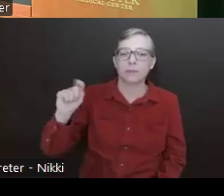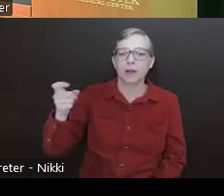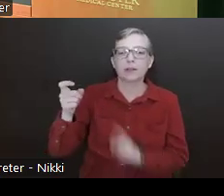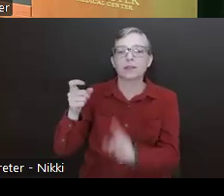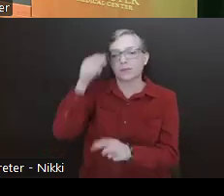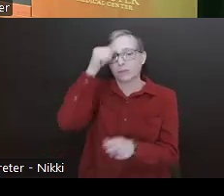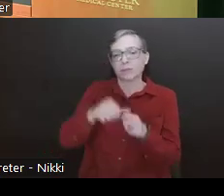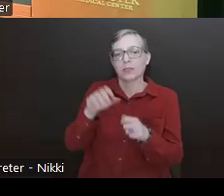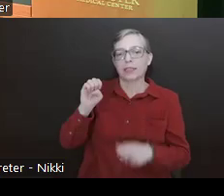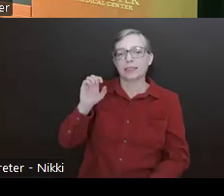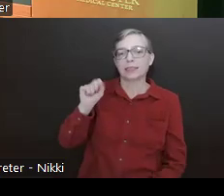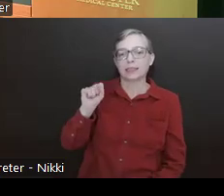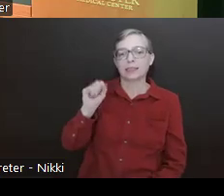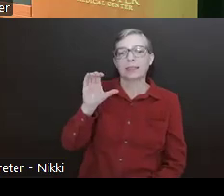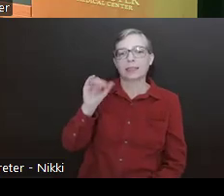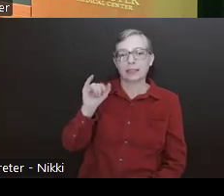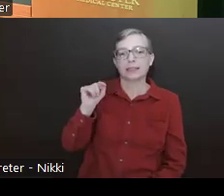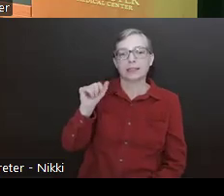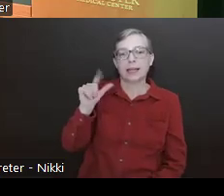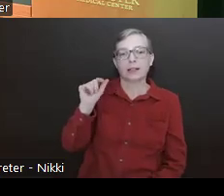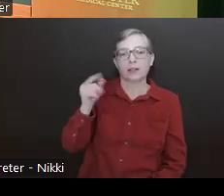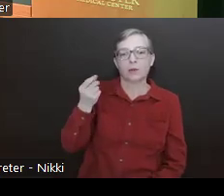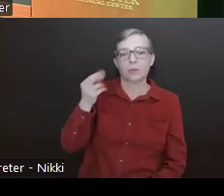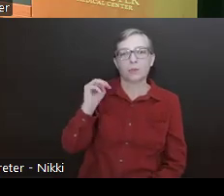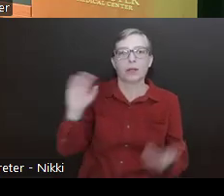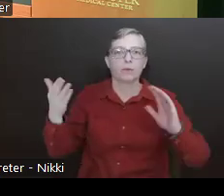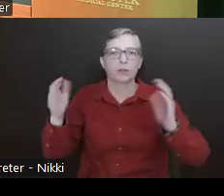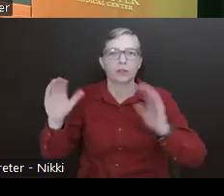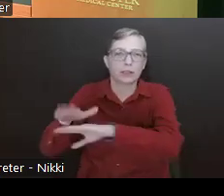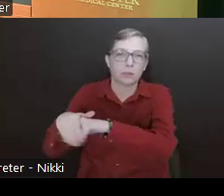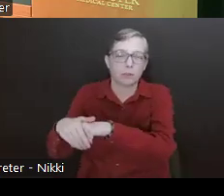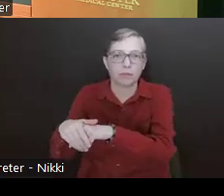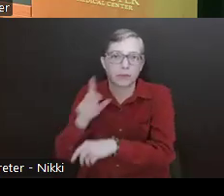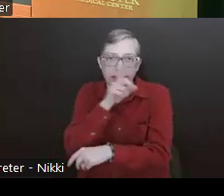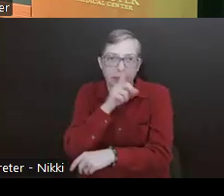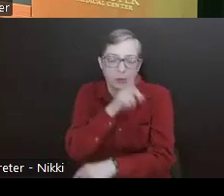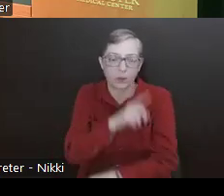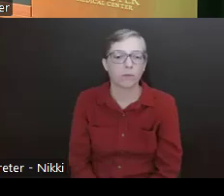placebo um and most of the studies actually just followed people for 12 weeks or 24 weeks but these